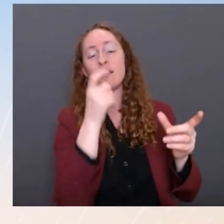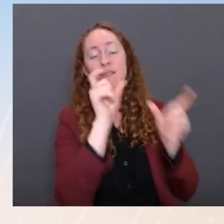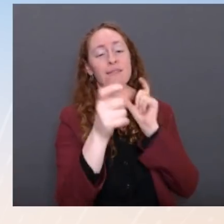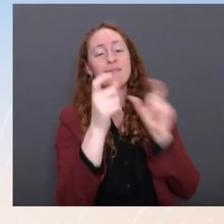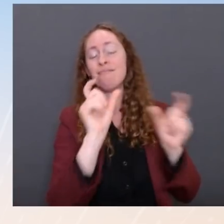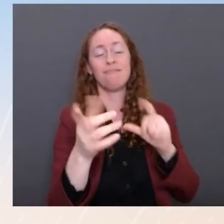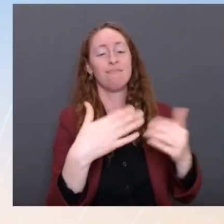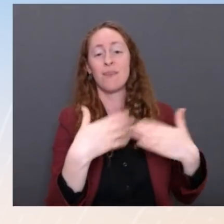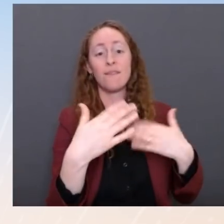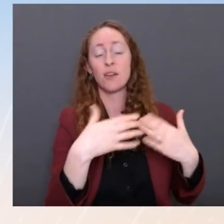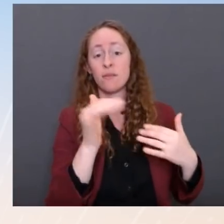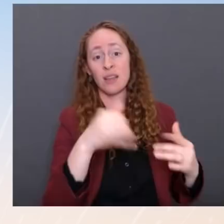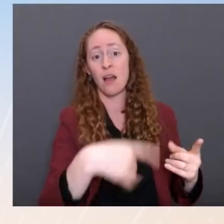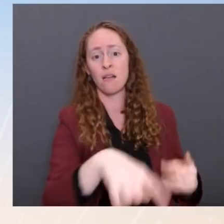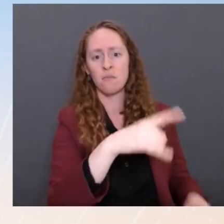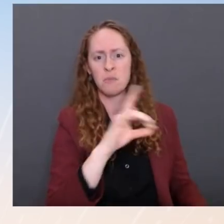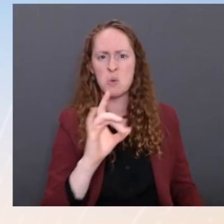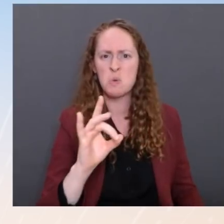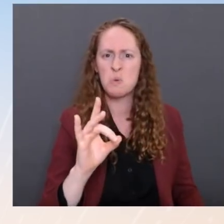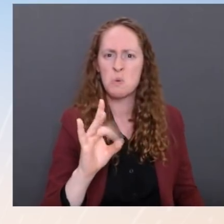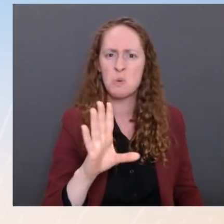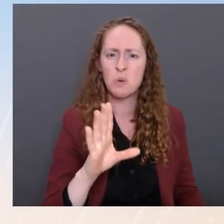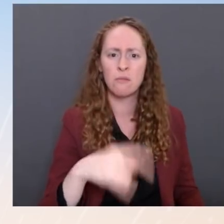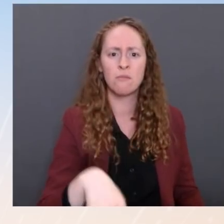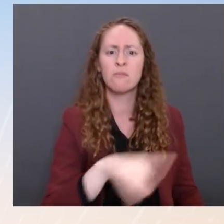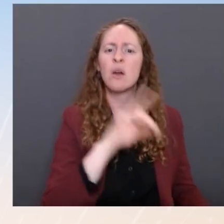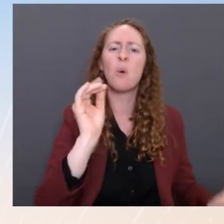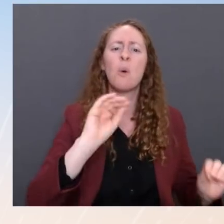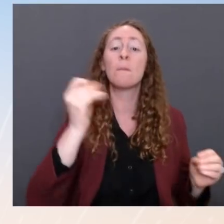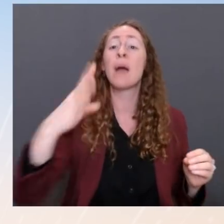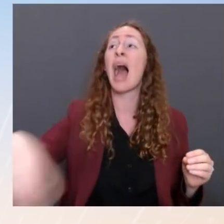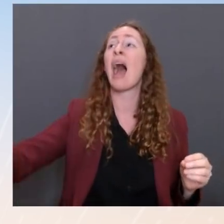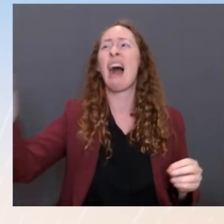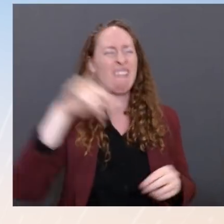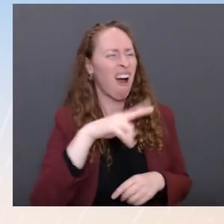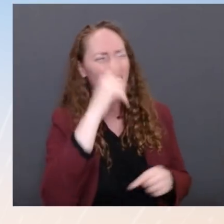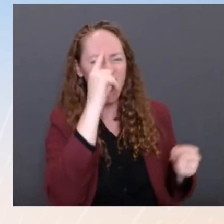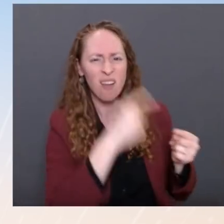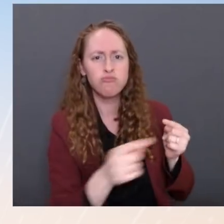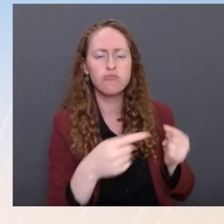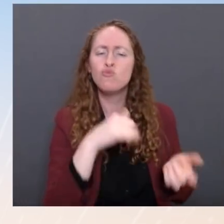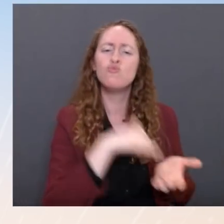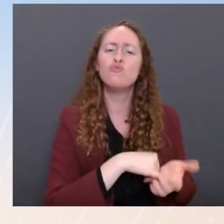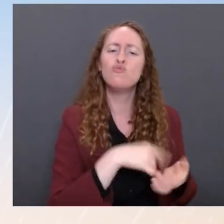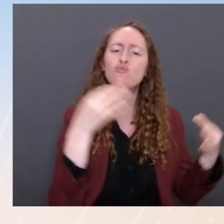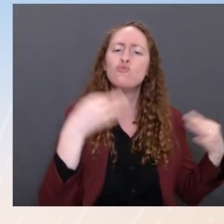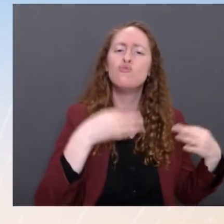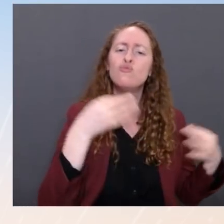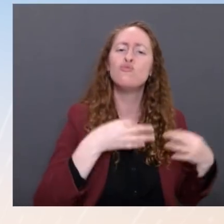and elected officials should be doing what the vast majority of the public wants them to do. The Press: Does the White -- I --